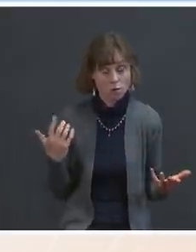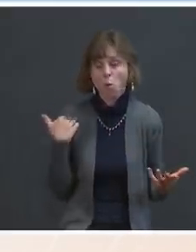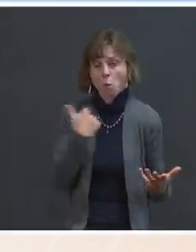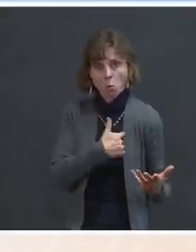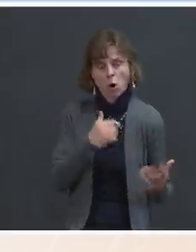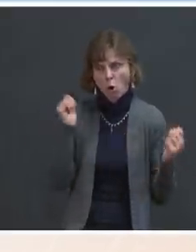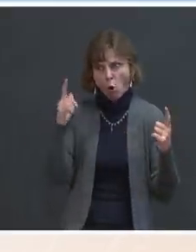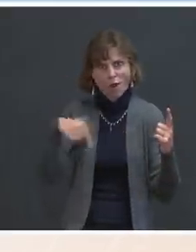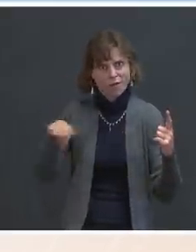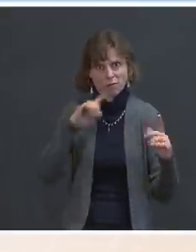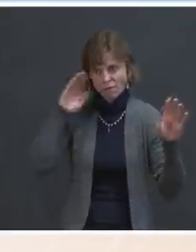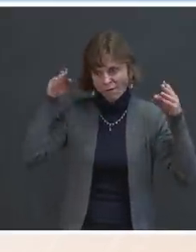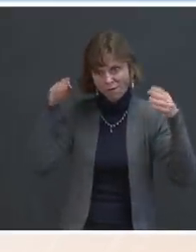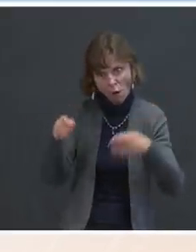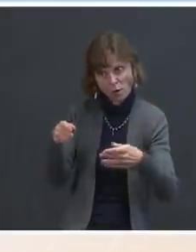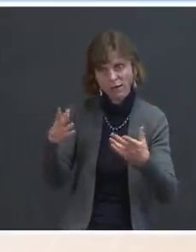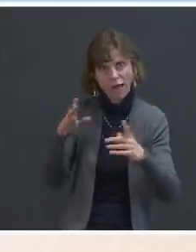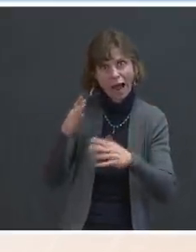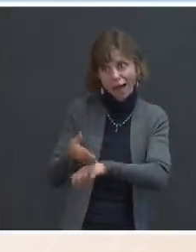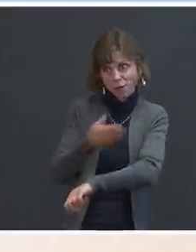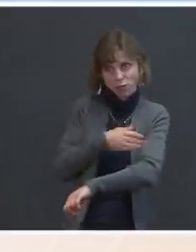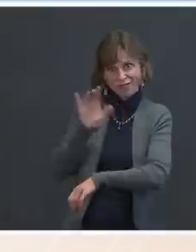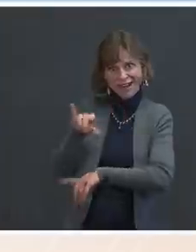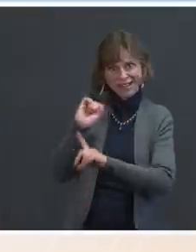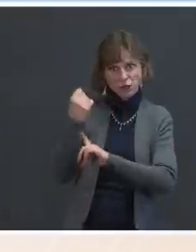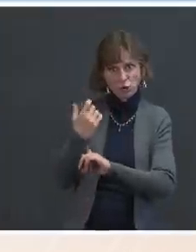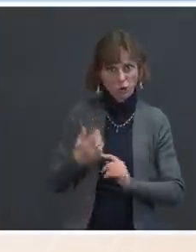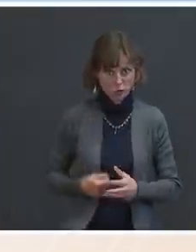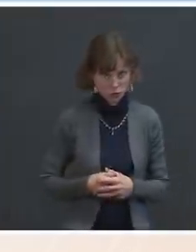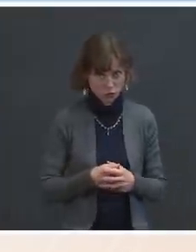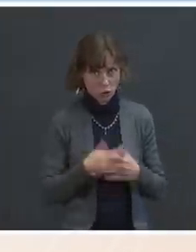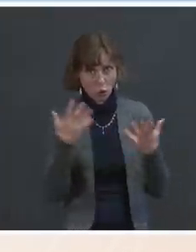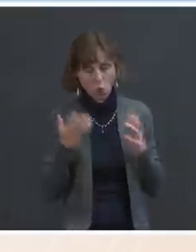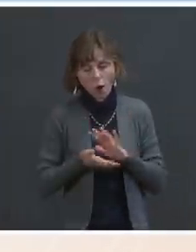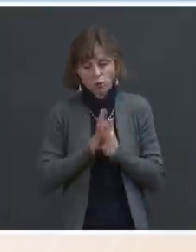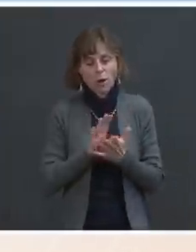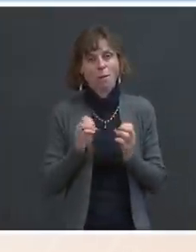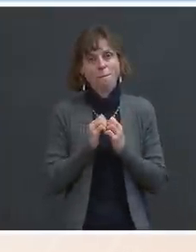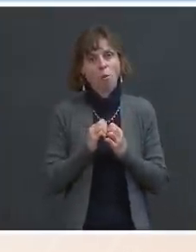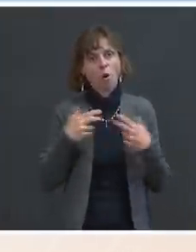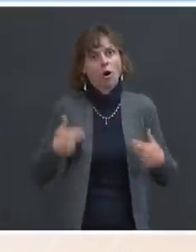on changing to a more humane and efficient system.